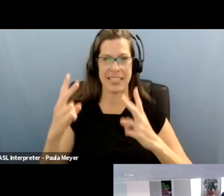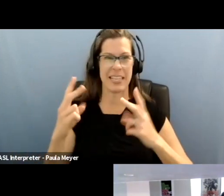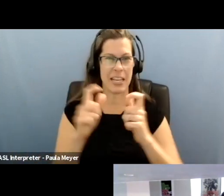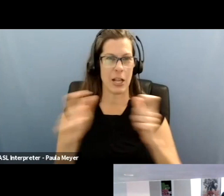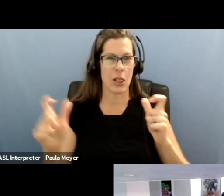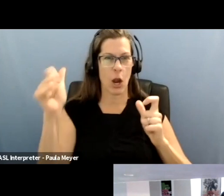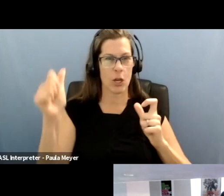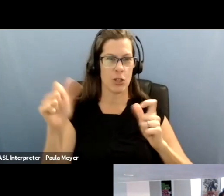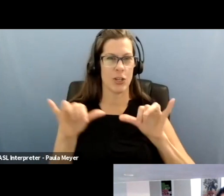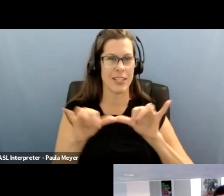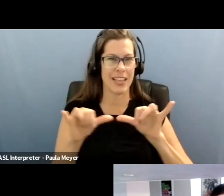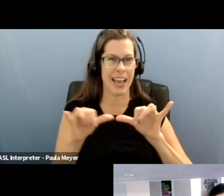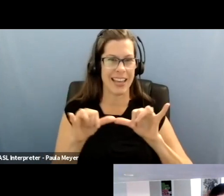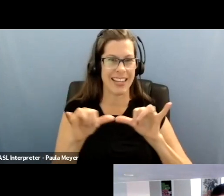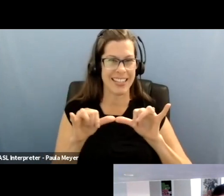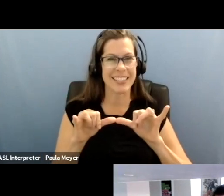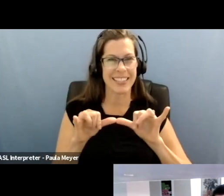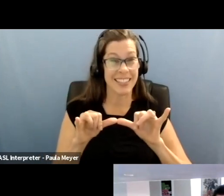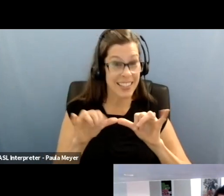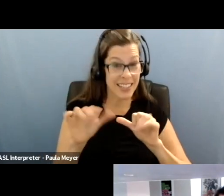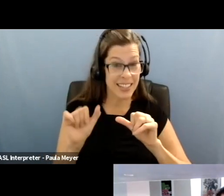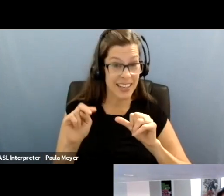Alright, Andy, do you have a question ready for Eddie?